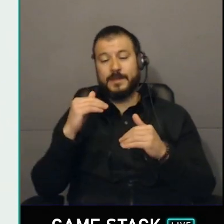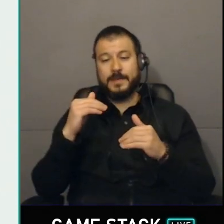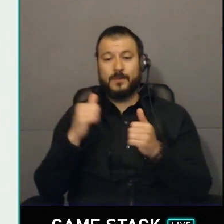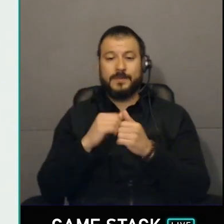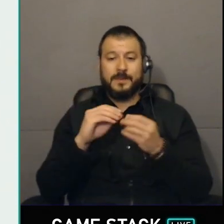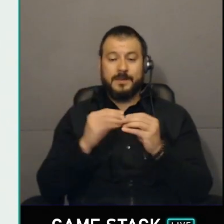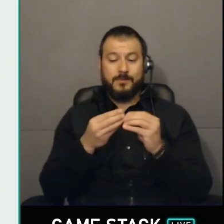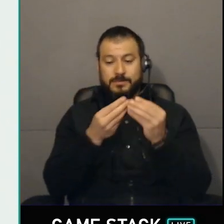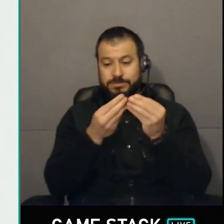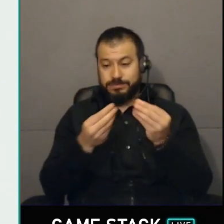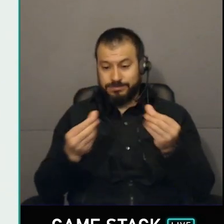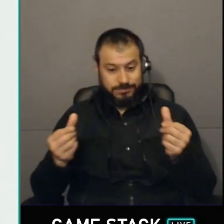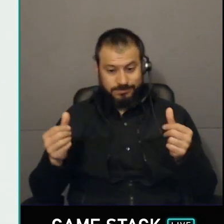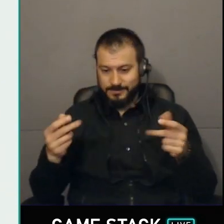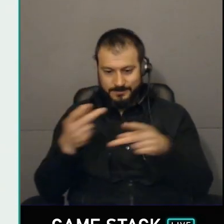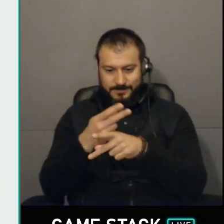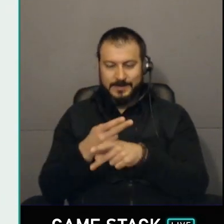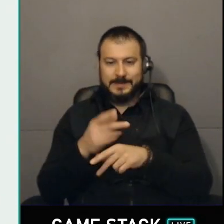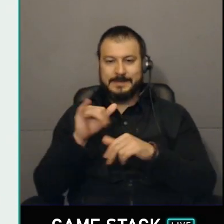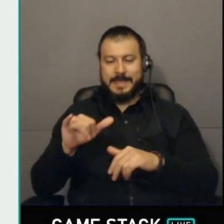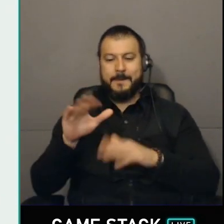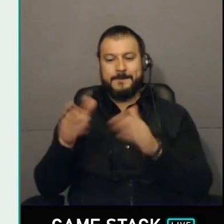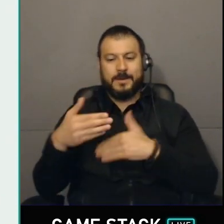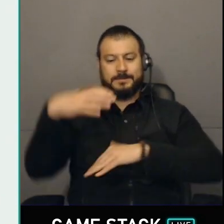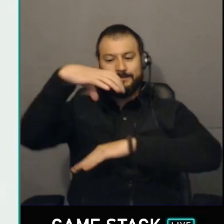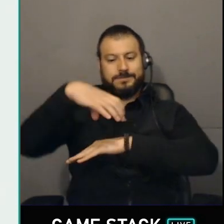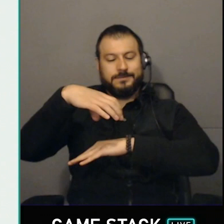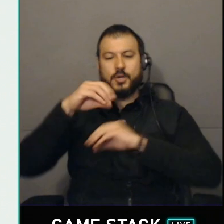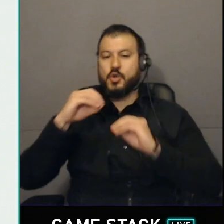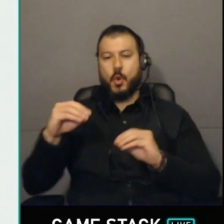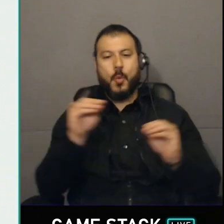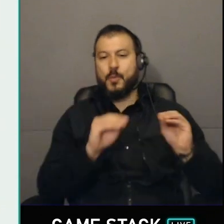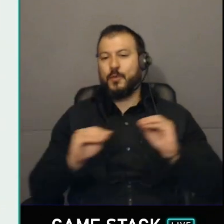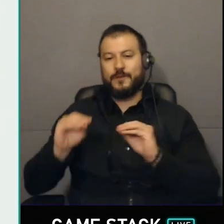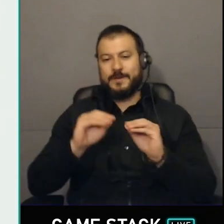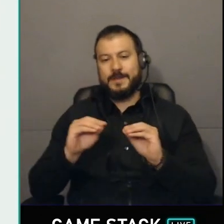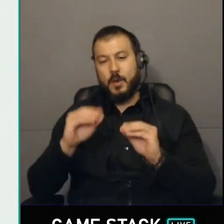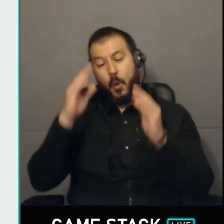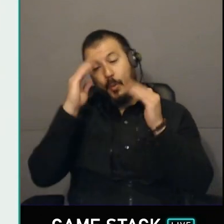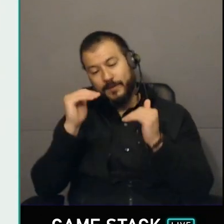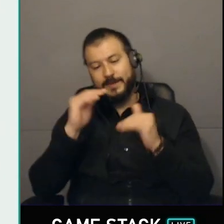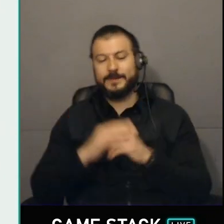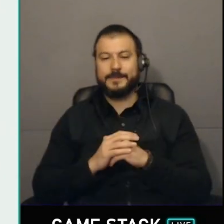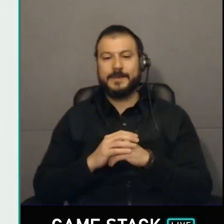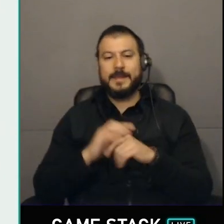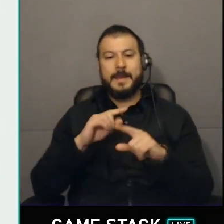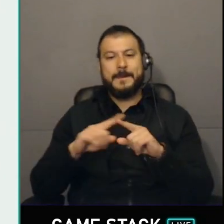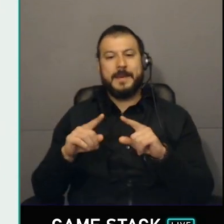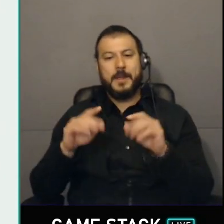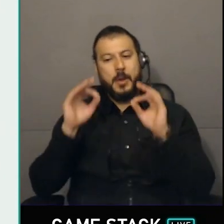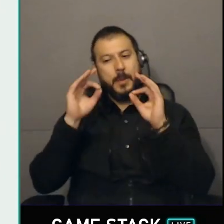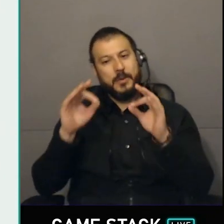that's not moving, and there's no residual velocities. But perfect is the enemy of good enough, and we want performance,